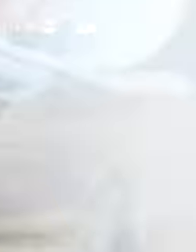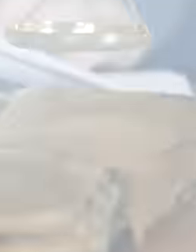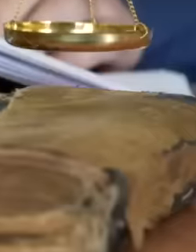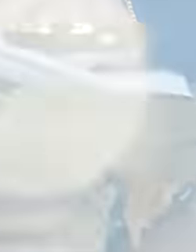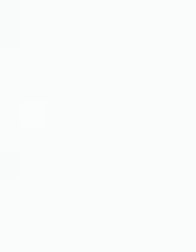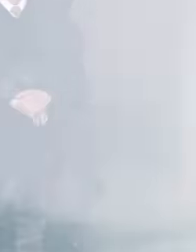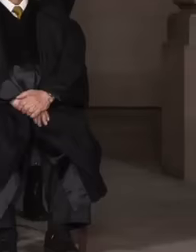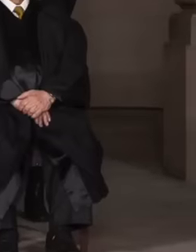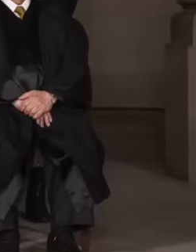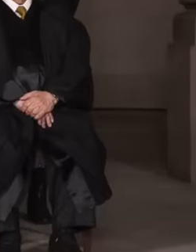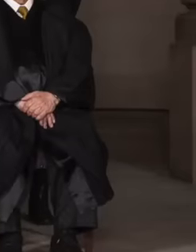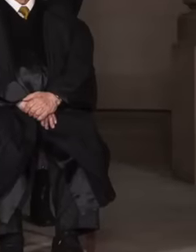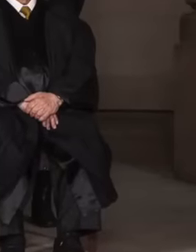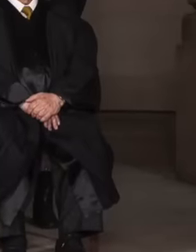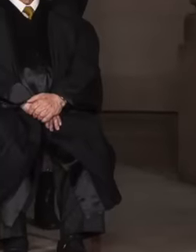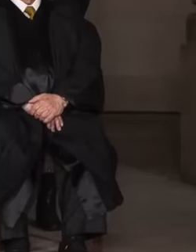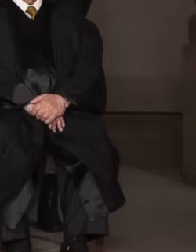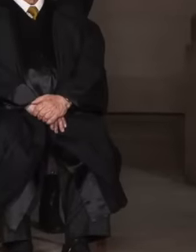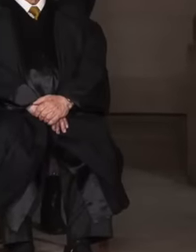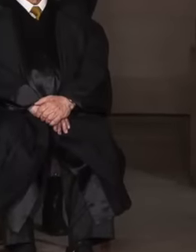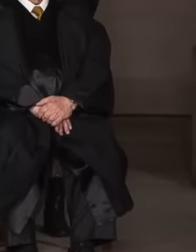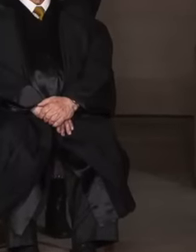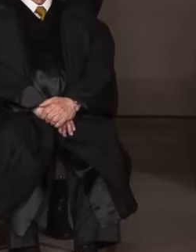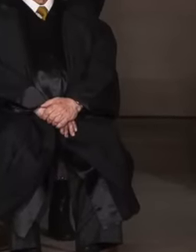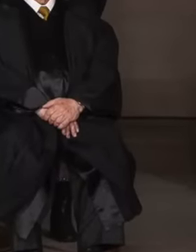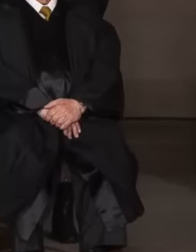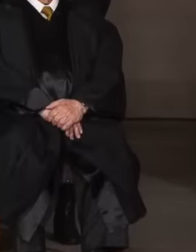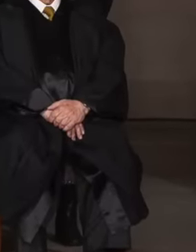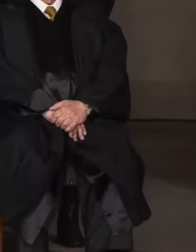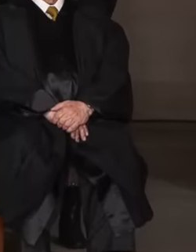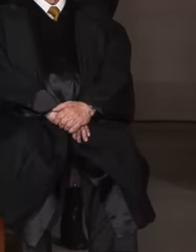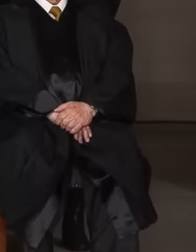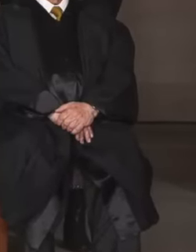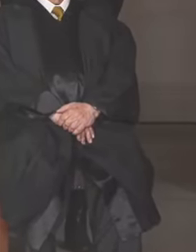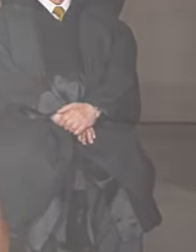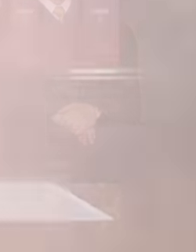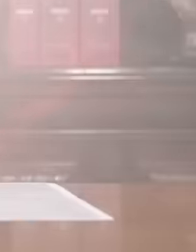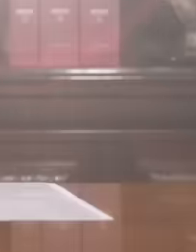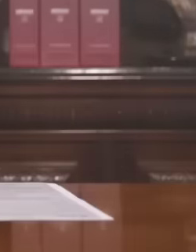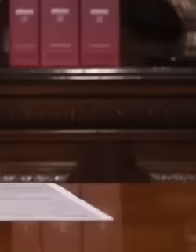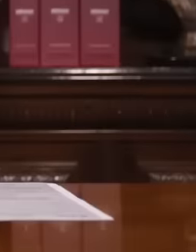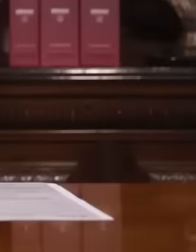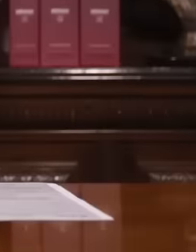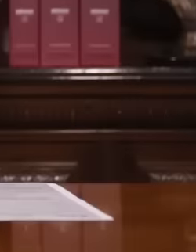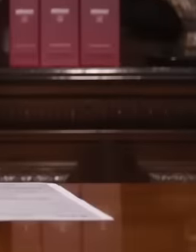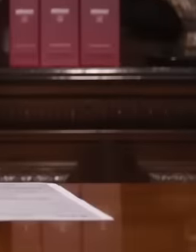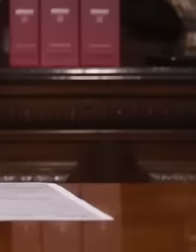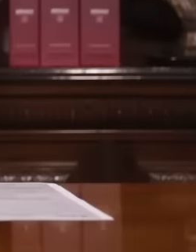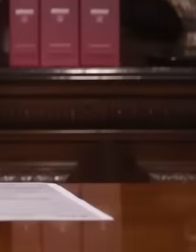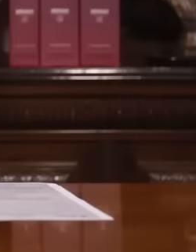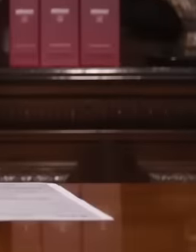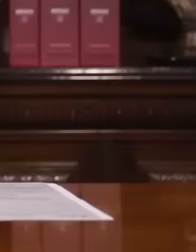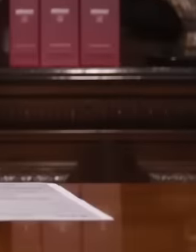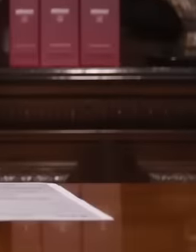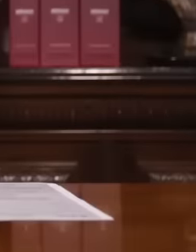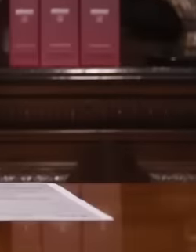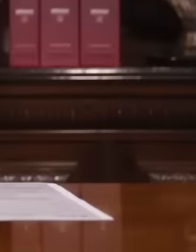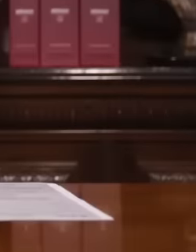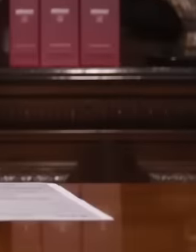the magistrate judges and ministers in this vein President López Obrador insists